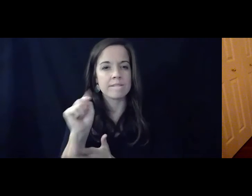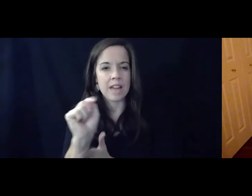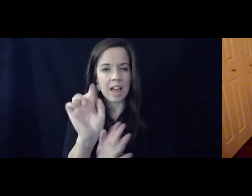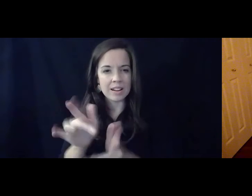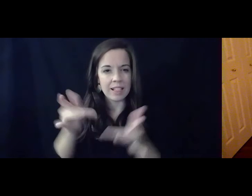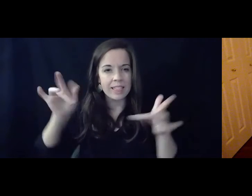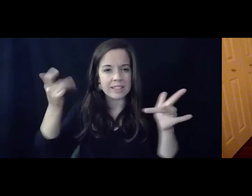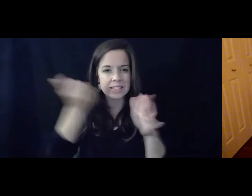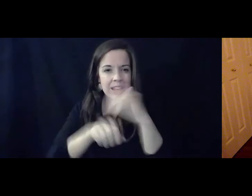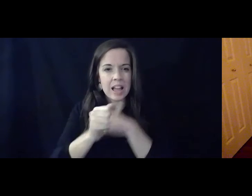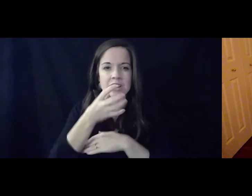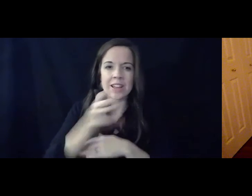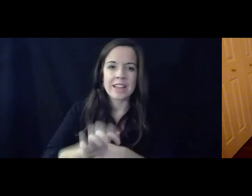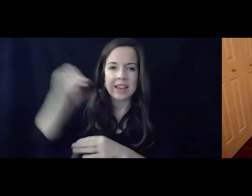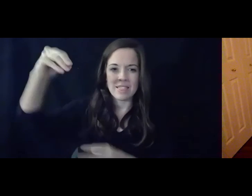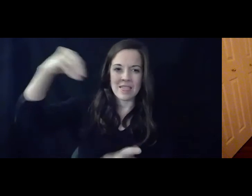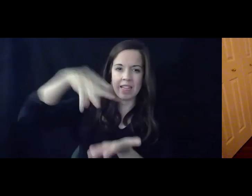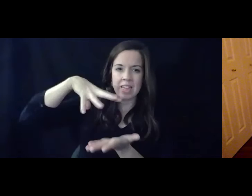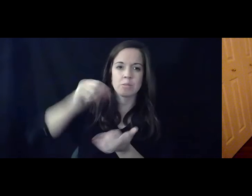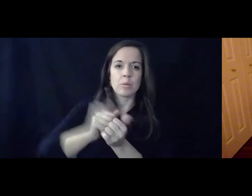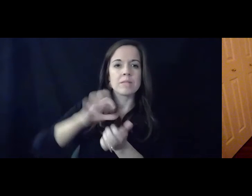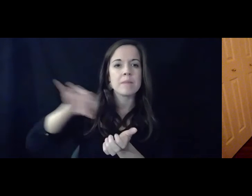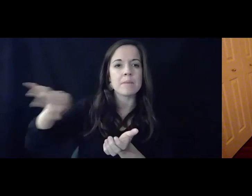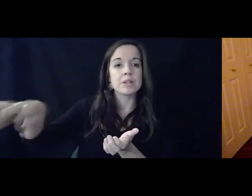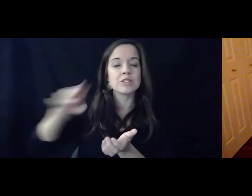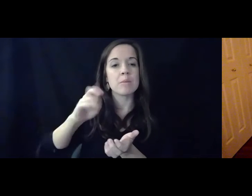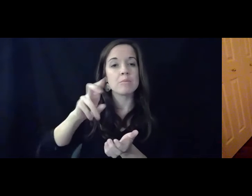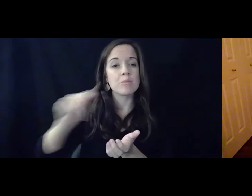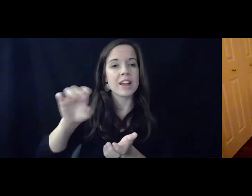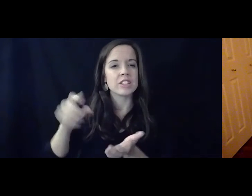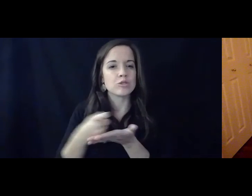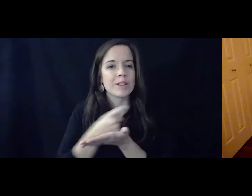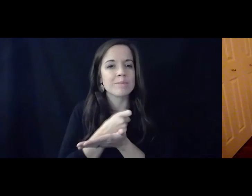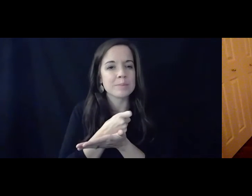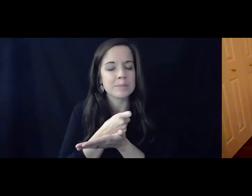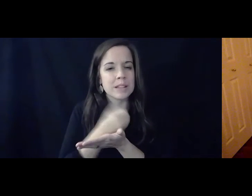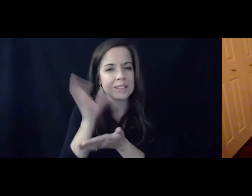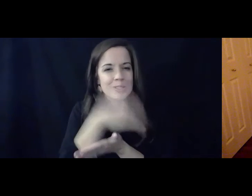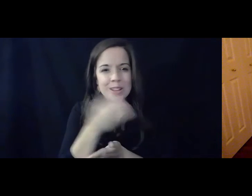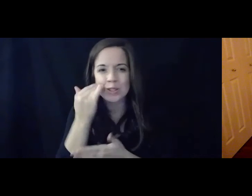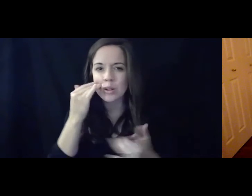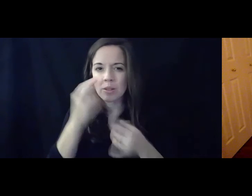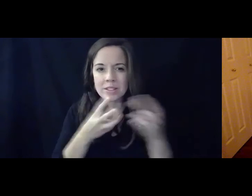with peppers and brine shrimp. It’s strange to know this world I loved, loves me best